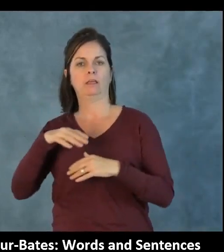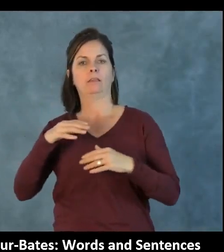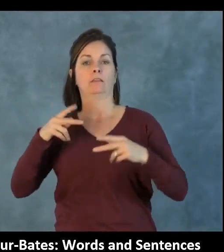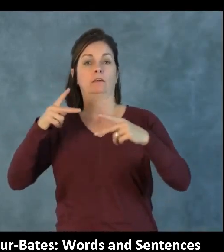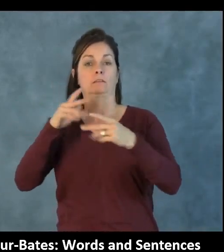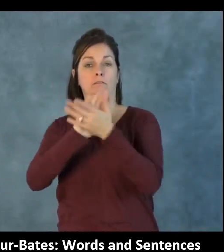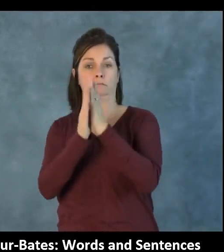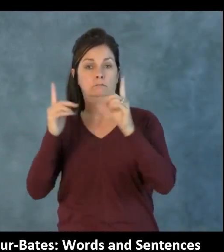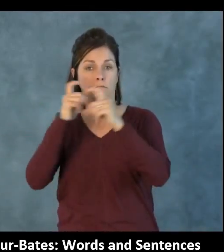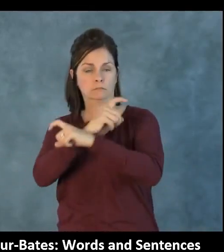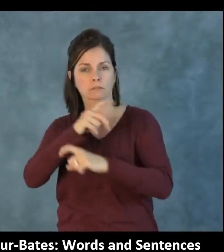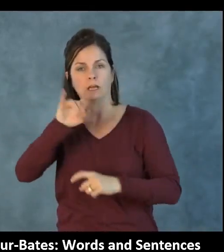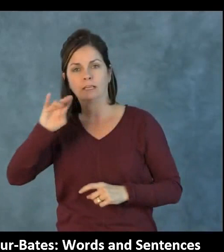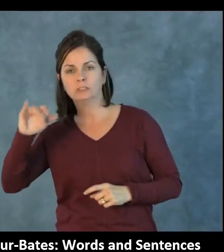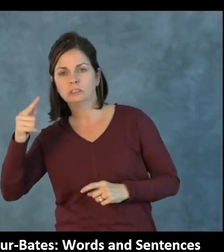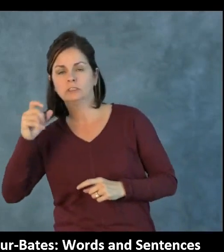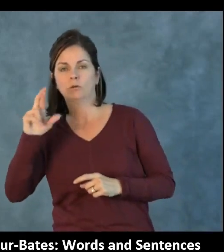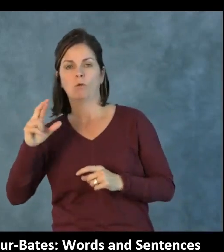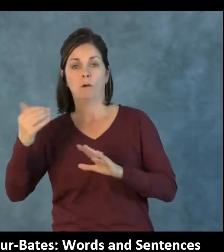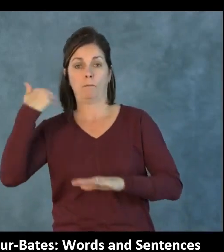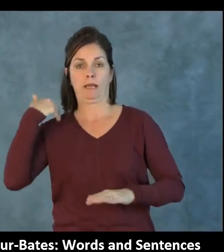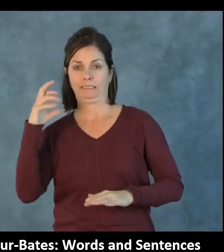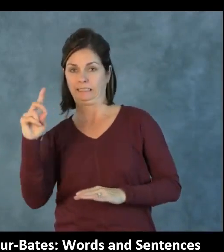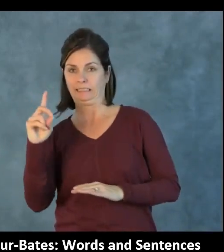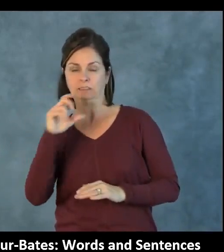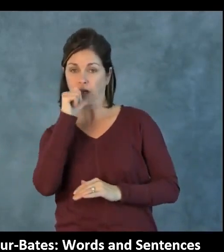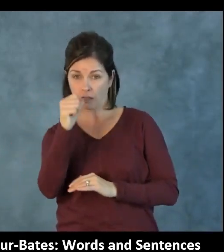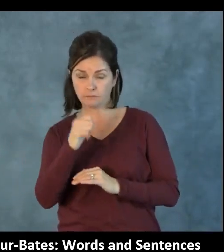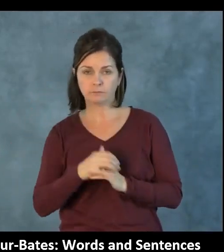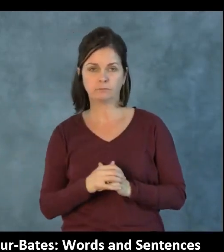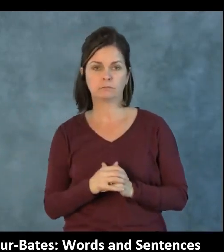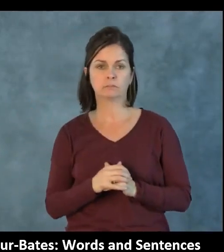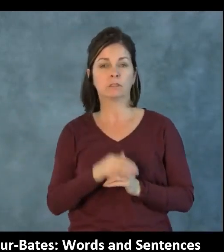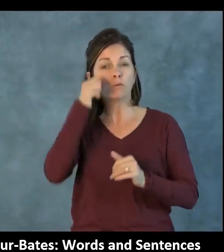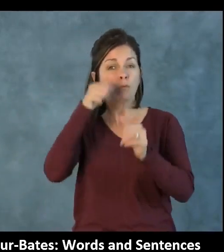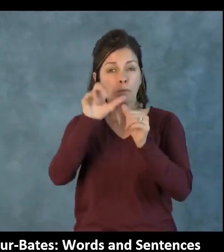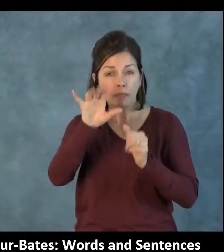or the Past tense. Remembering back to that table, that we were